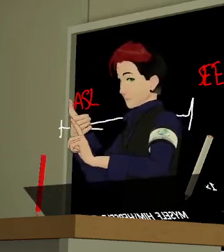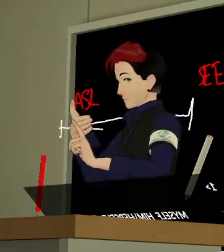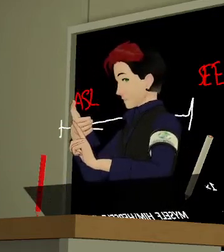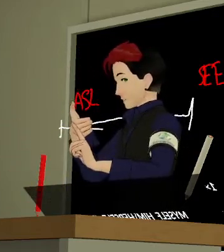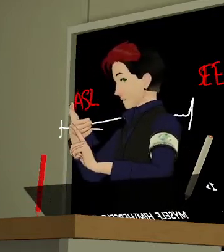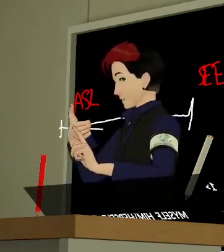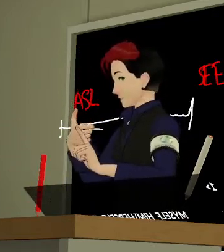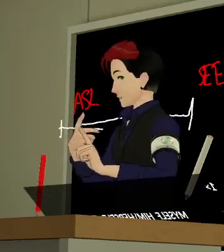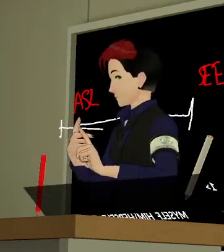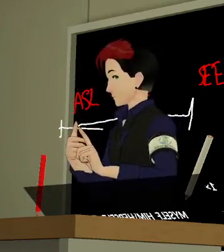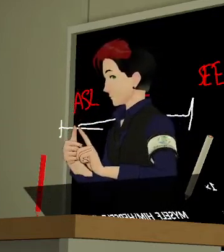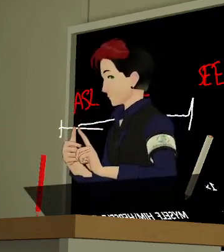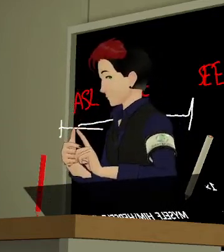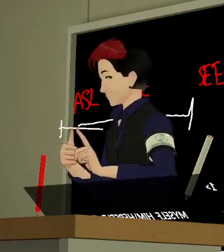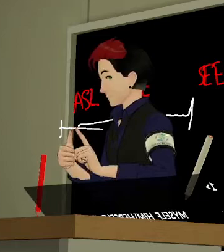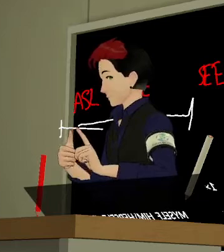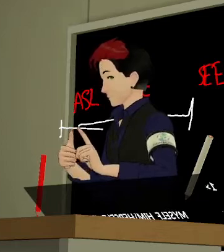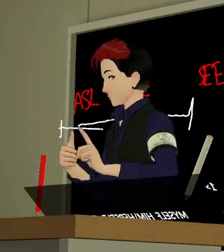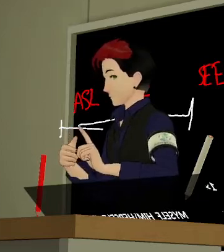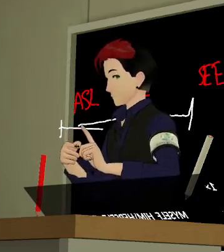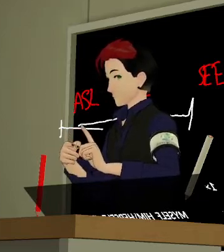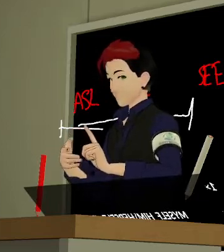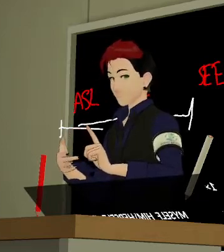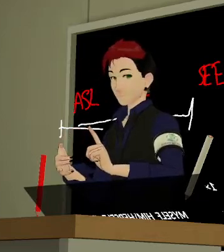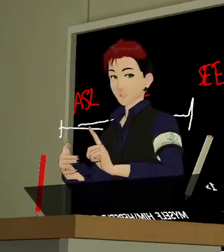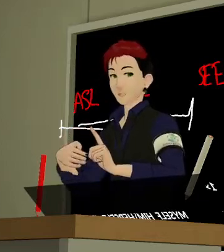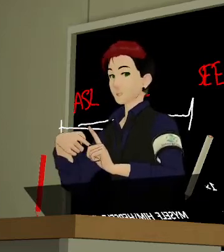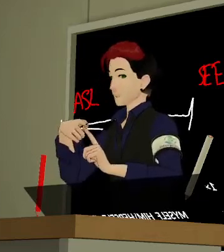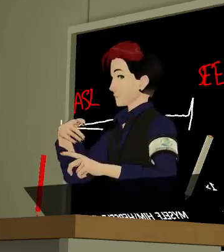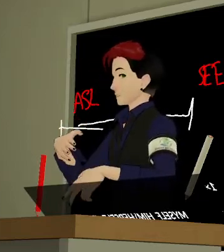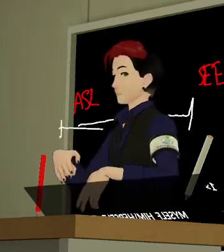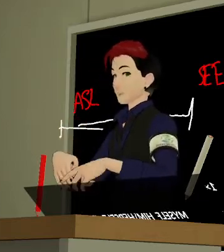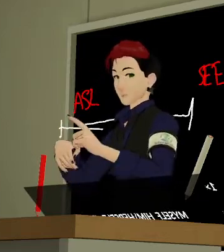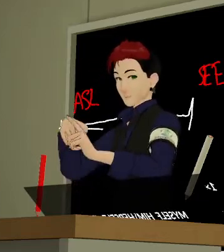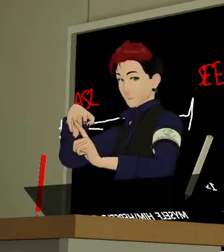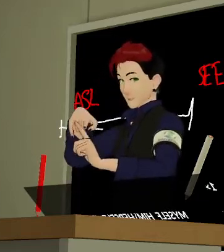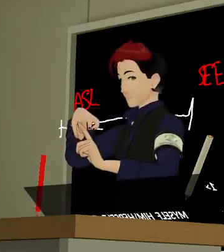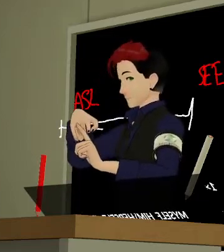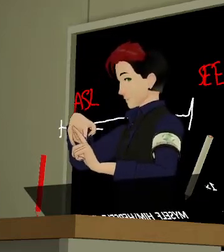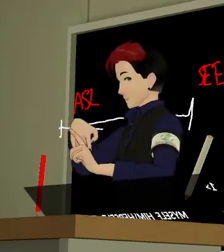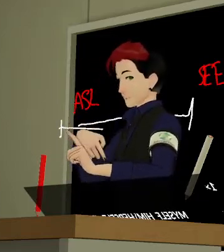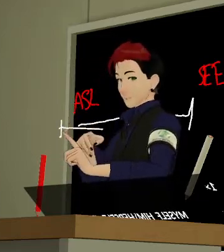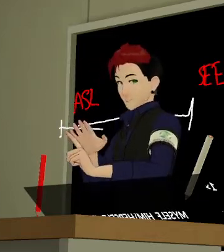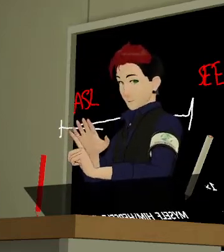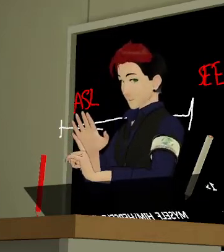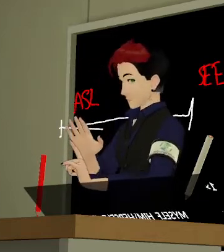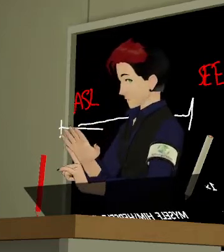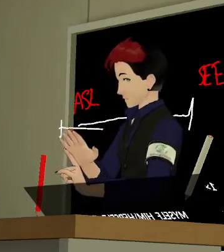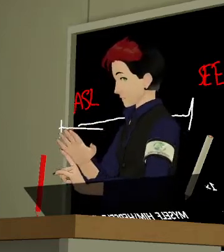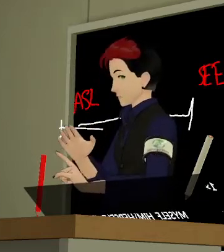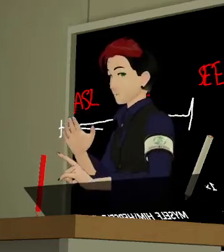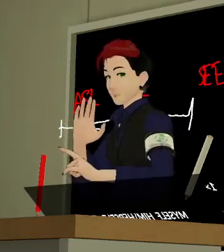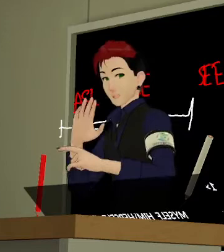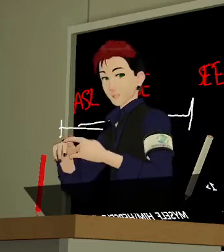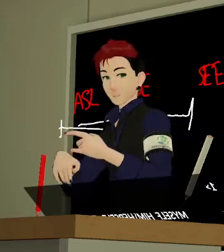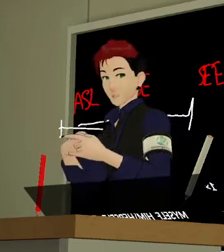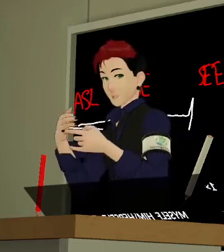it's going to itself and I can also say like this person it's theirs if i'm like talking about a